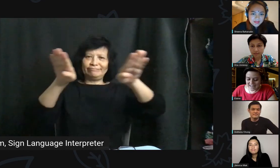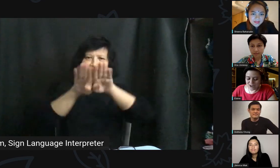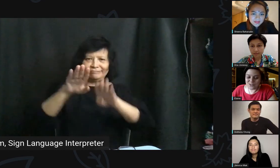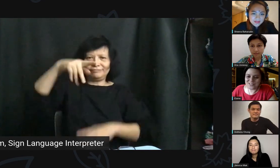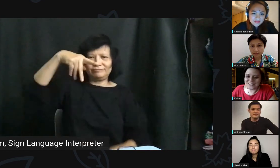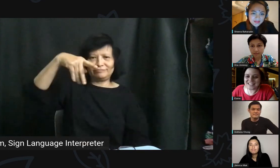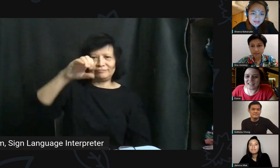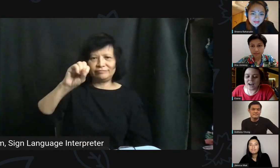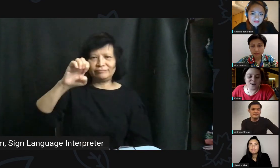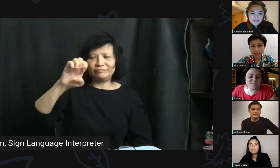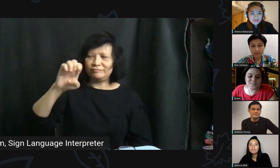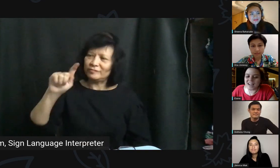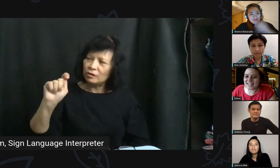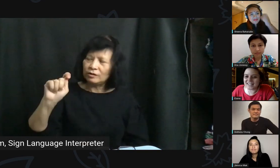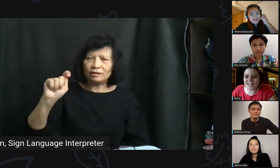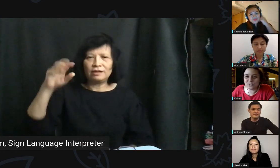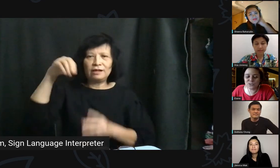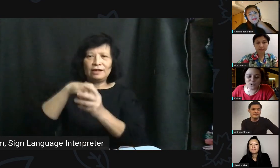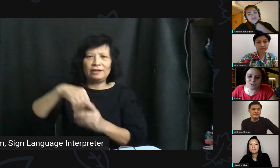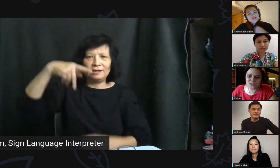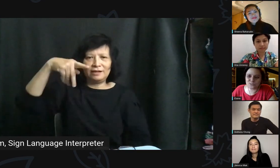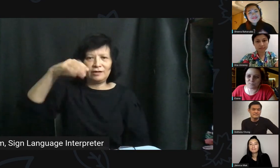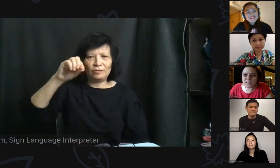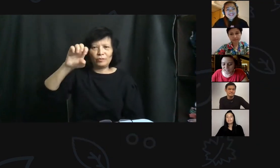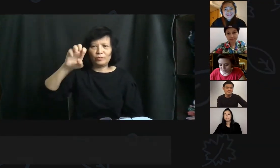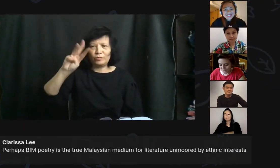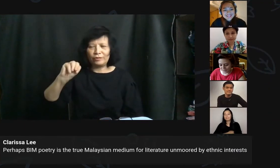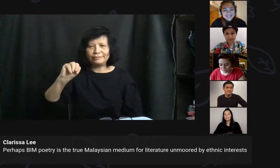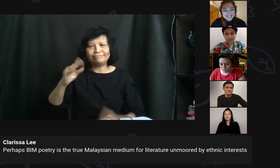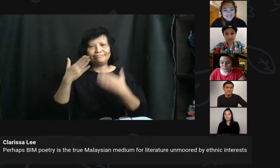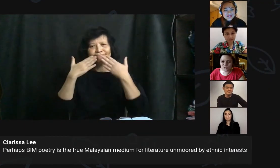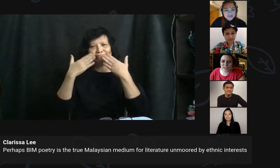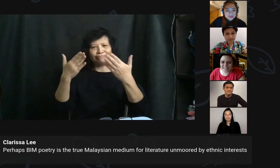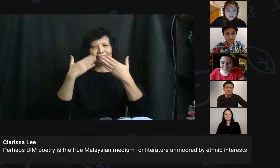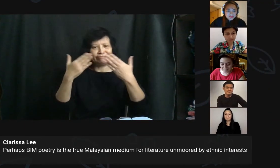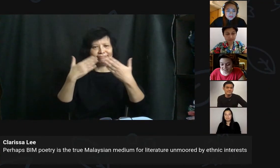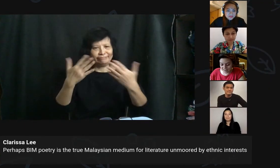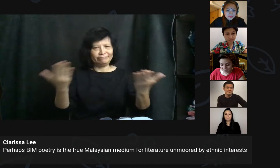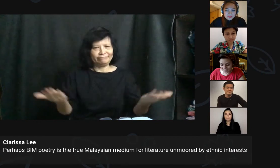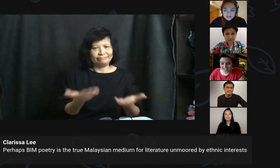Now guys, thank you so much for being here. I’m going to end it there